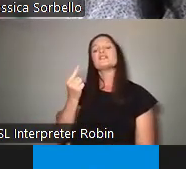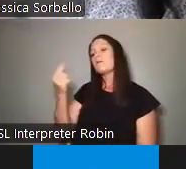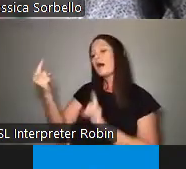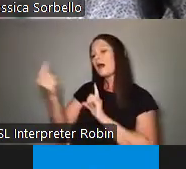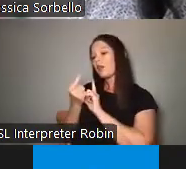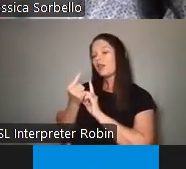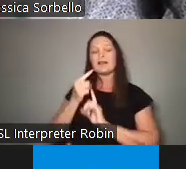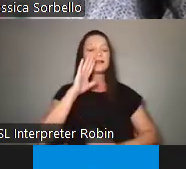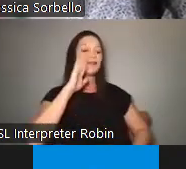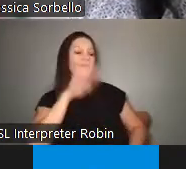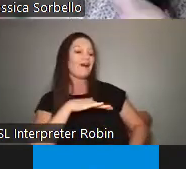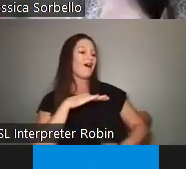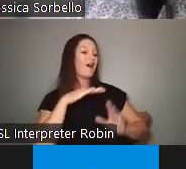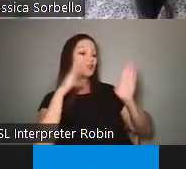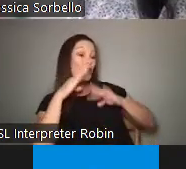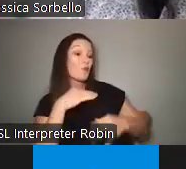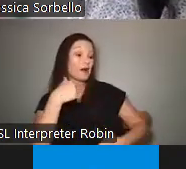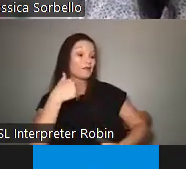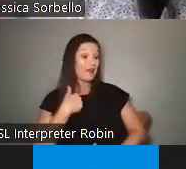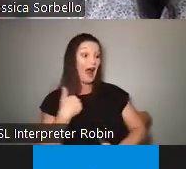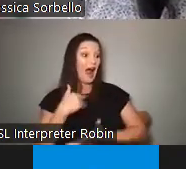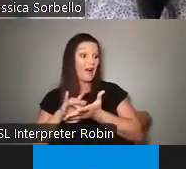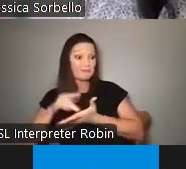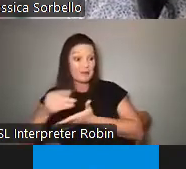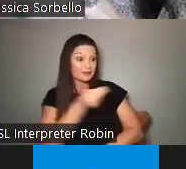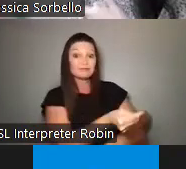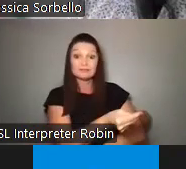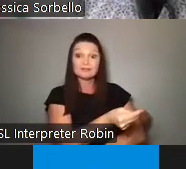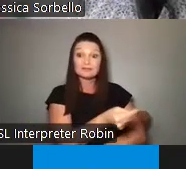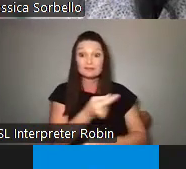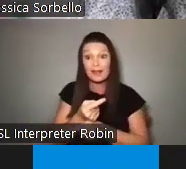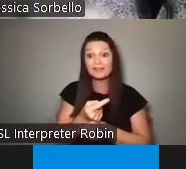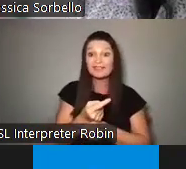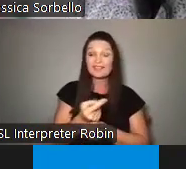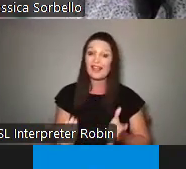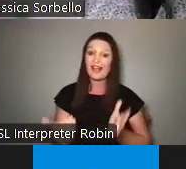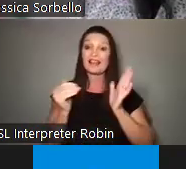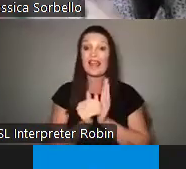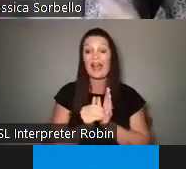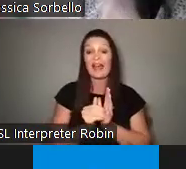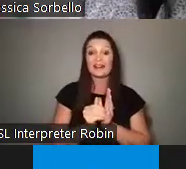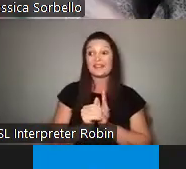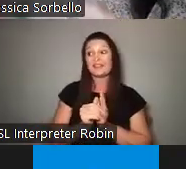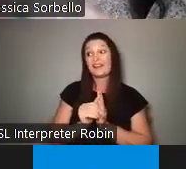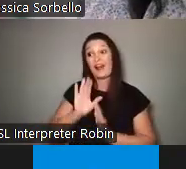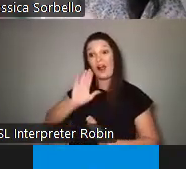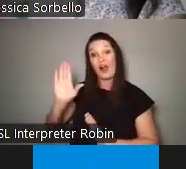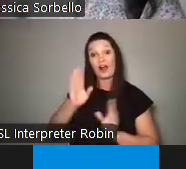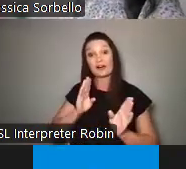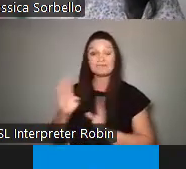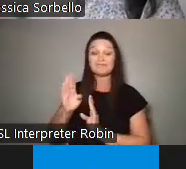medication I am prescribed, I just don't have mine. If that individual